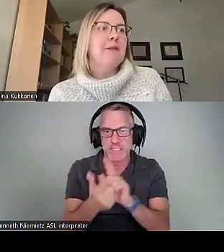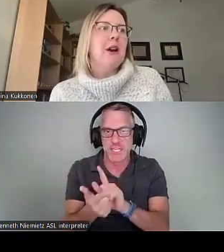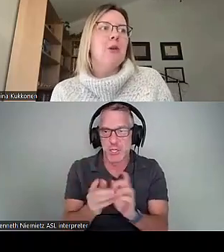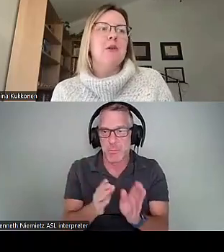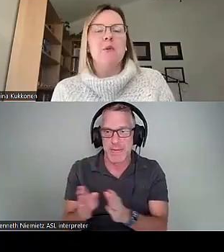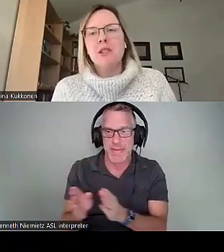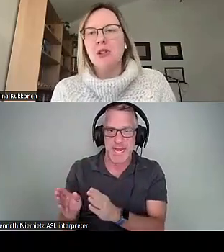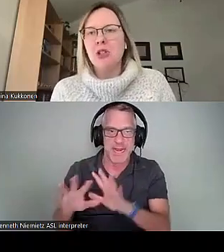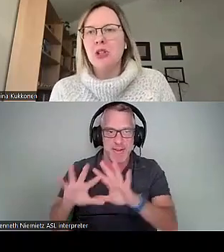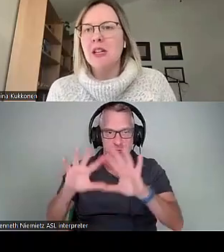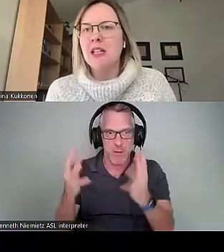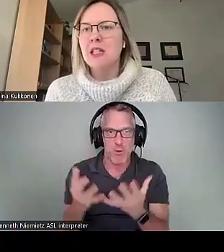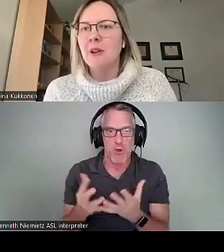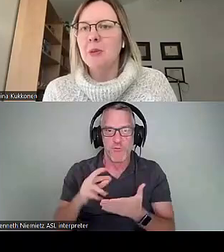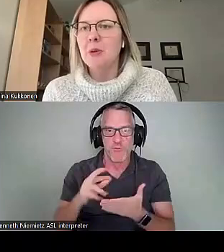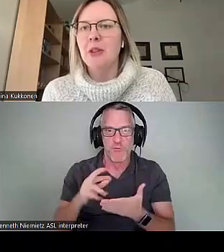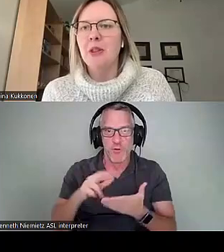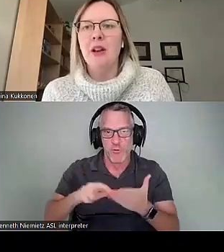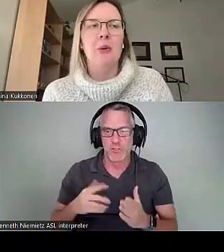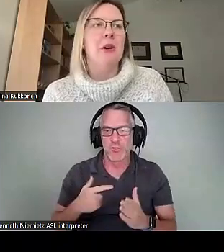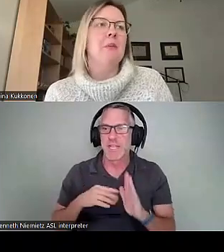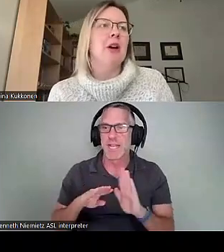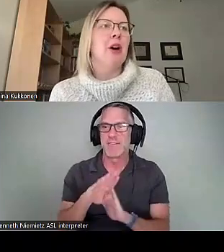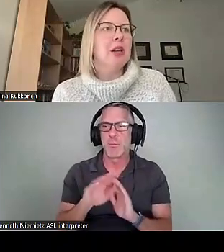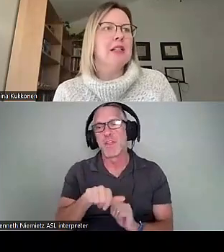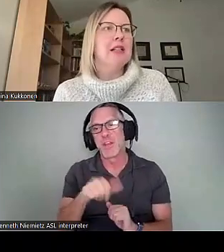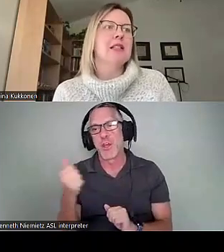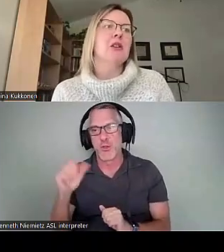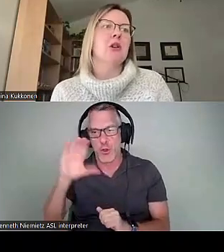framework for researchers that I developed with another one of my colleagues, so I'll